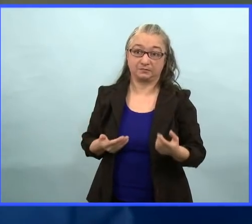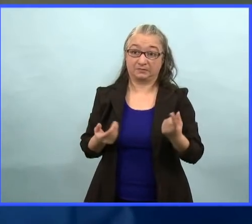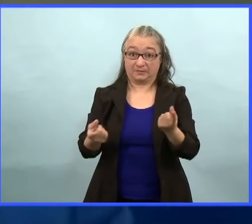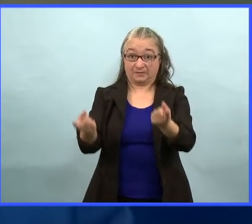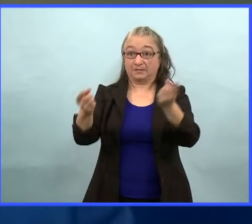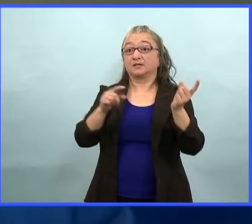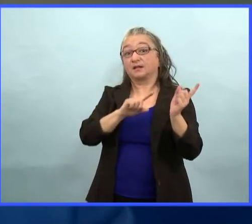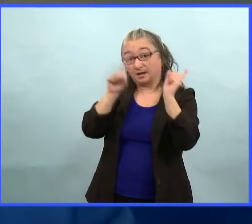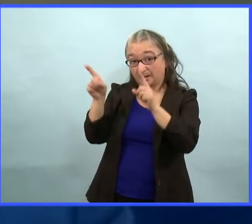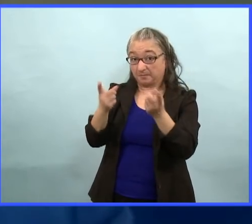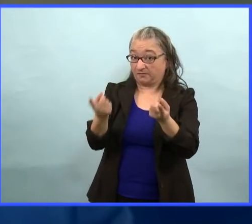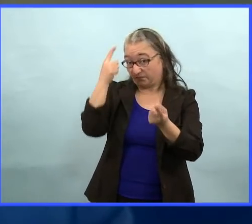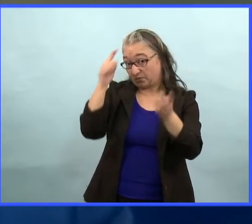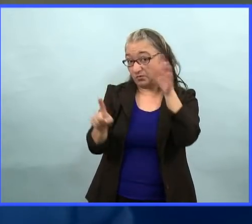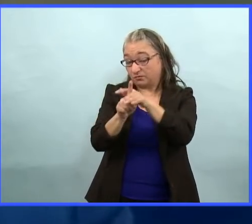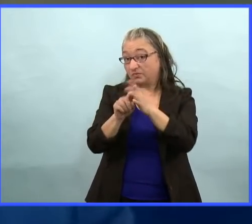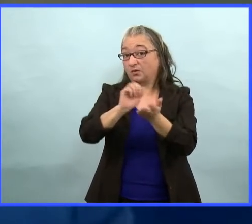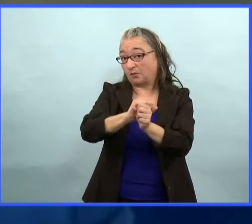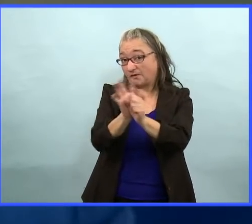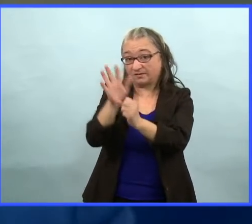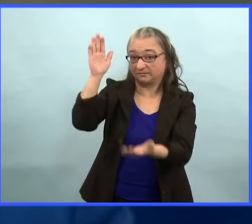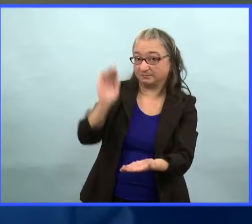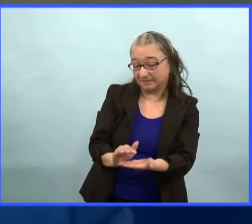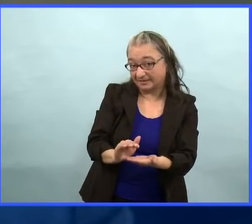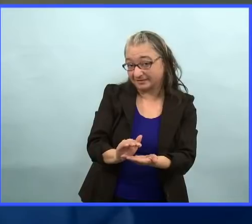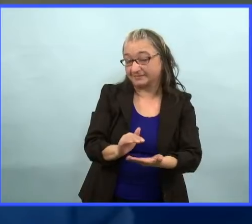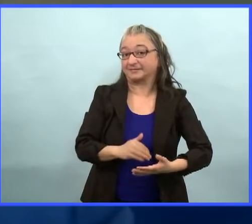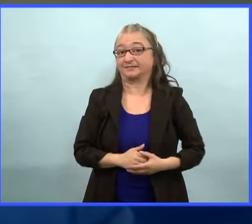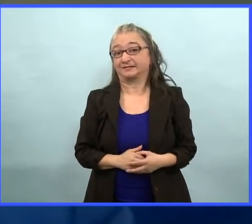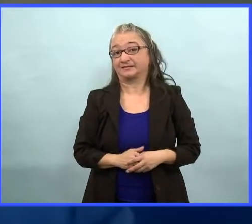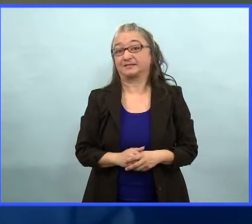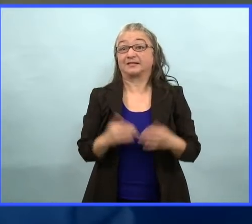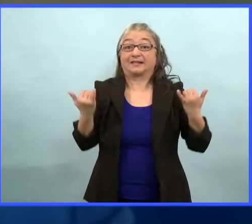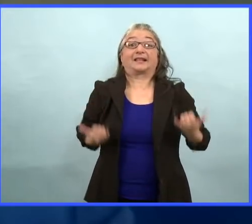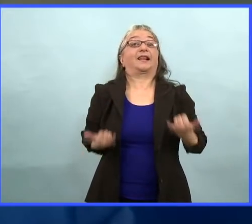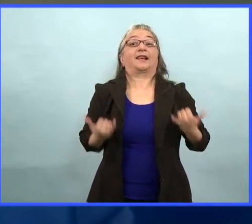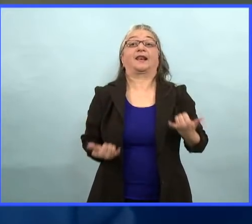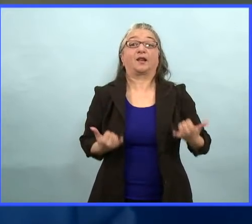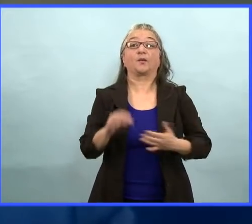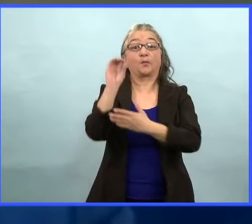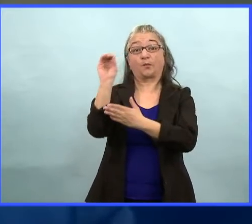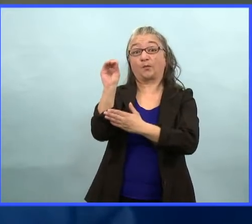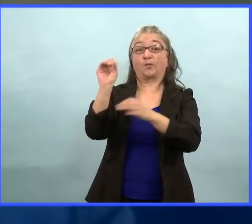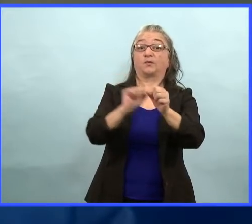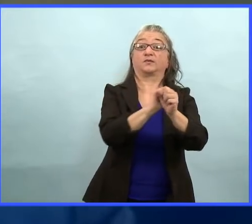omicron wave we continue to support staffing needs in the most impacted and urgent areas